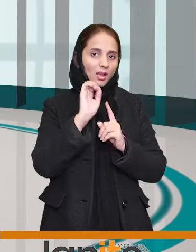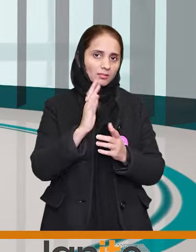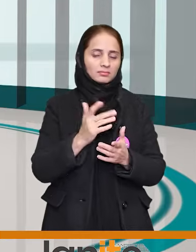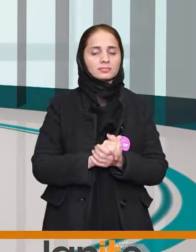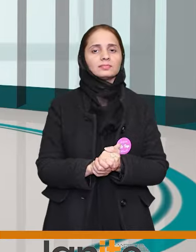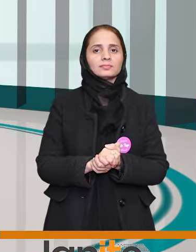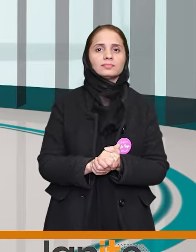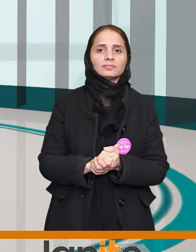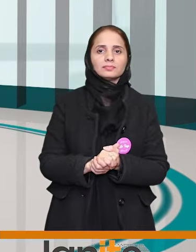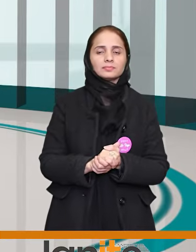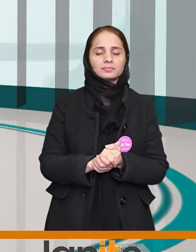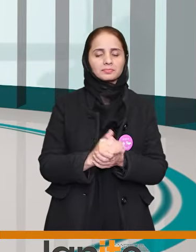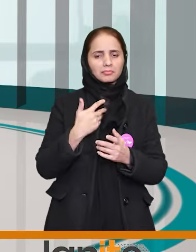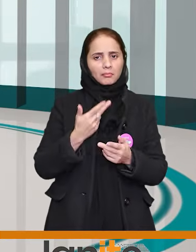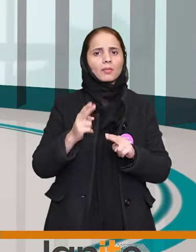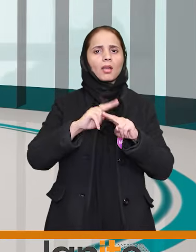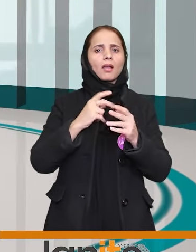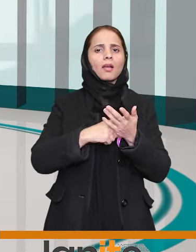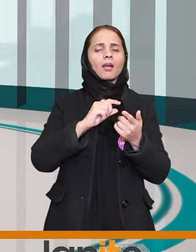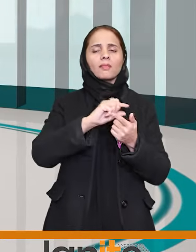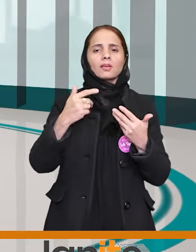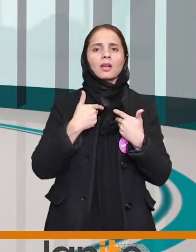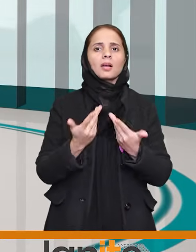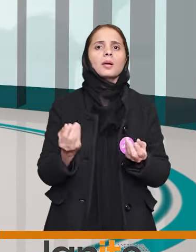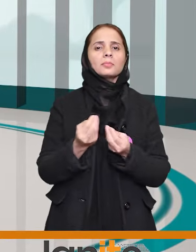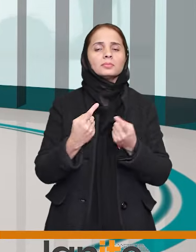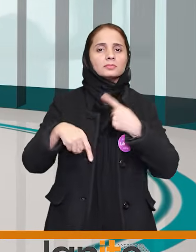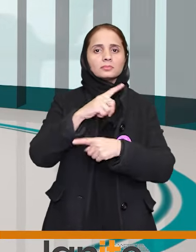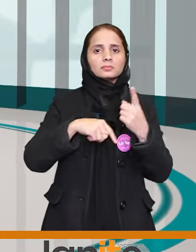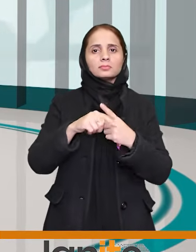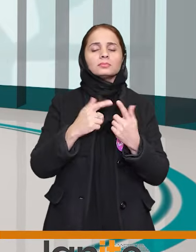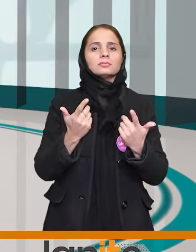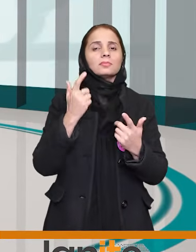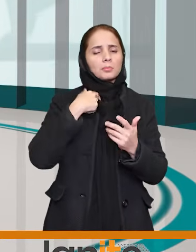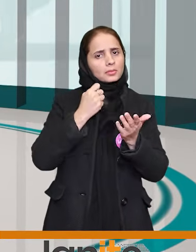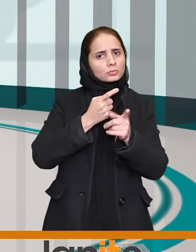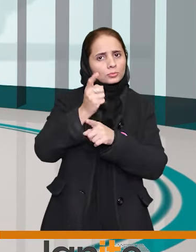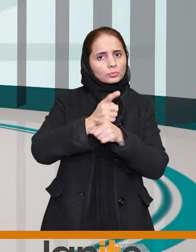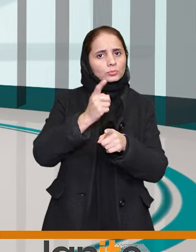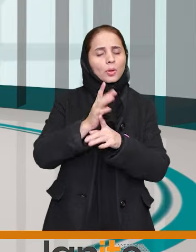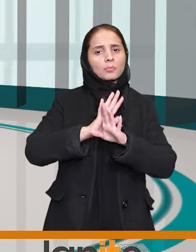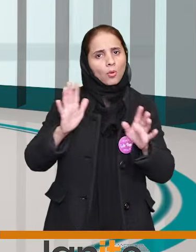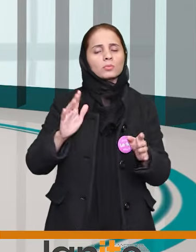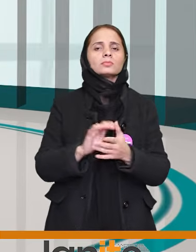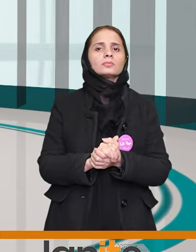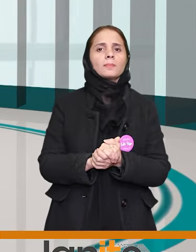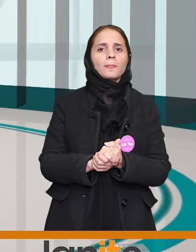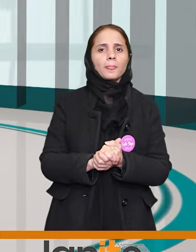Being a freelancer, I used to visit the universities, I impart a lot of trainings there, always for free.